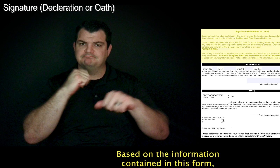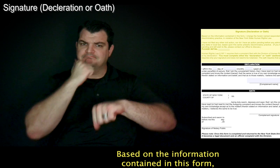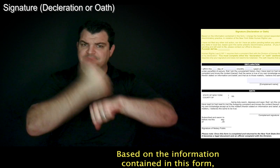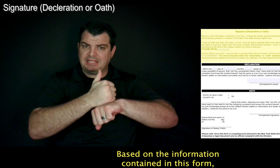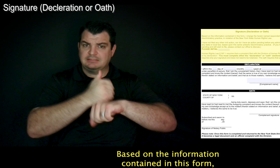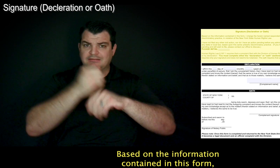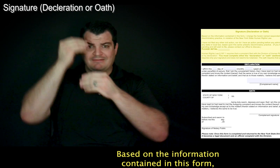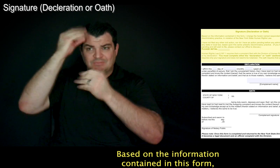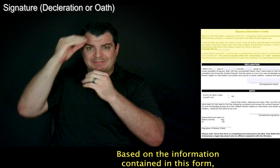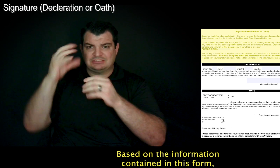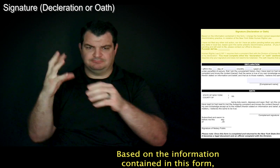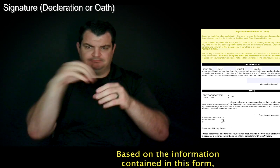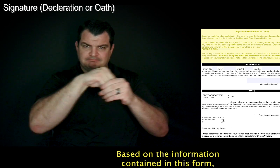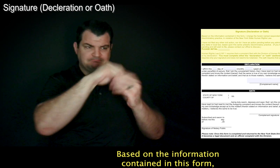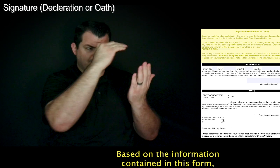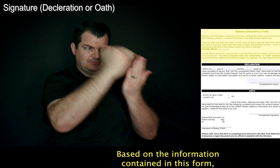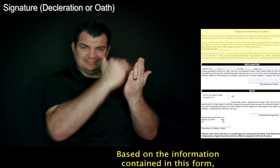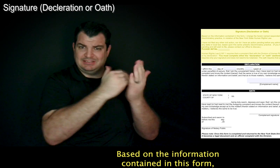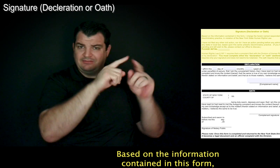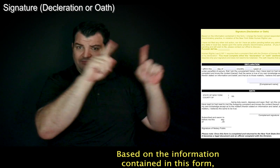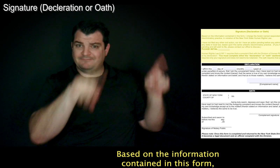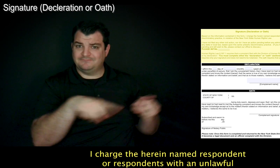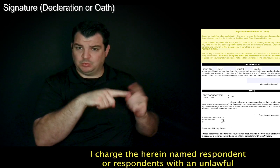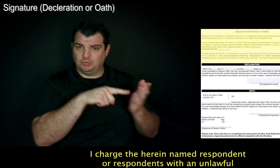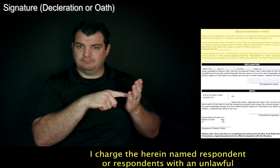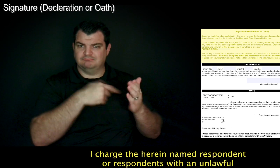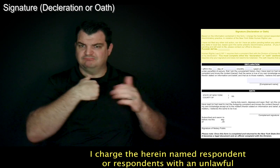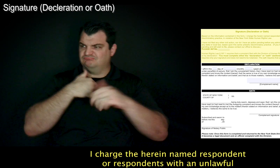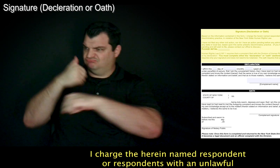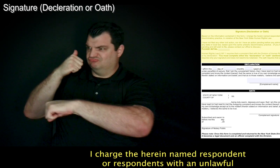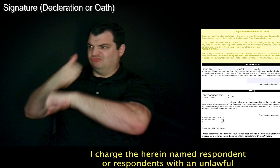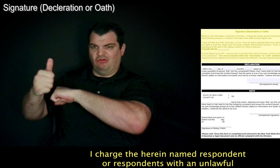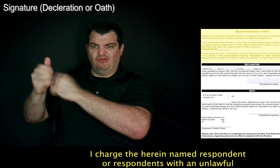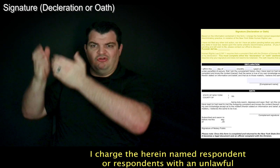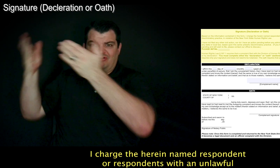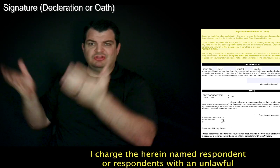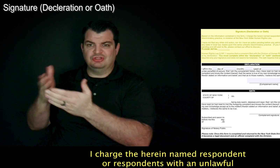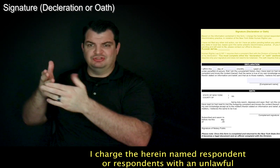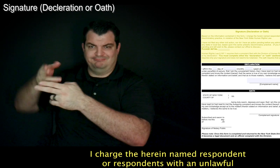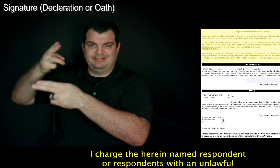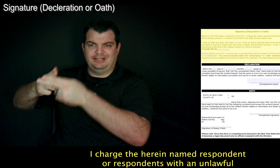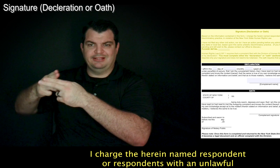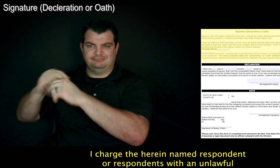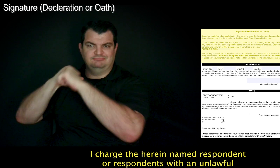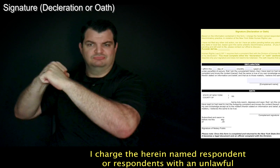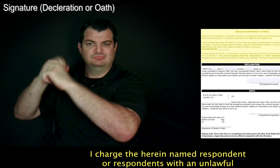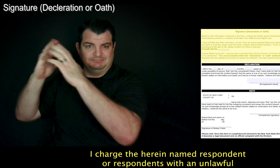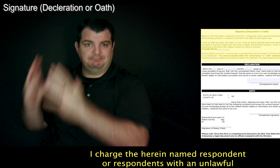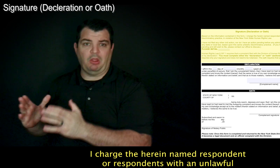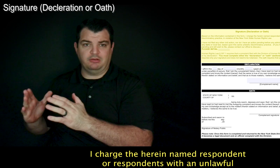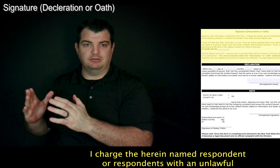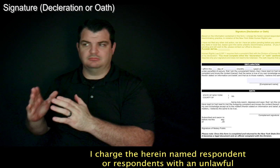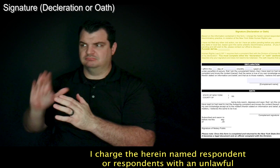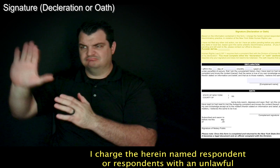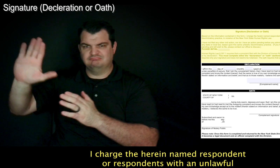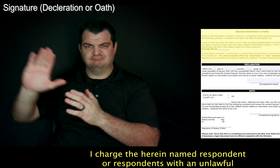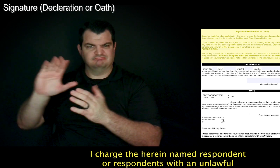Based on the information contained in this form, I charge the herein named respondent or respondents with an unlawful